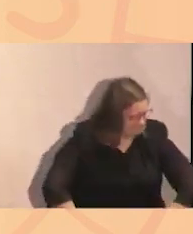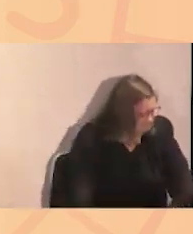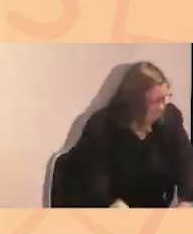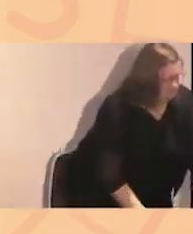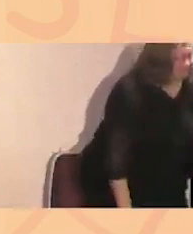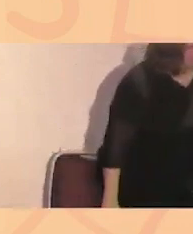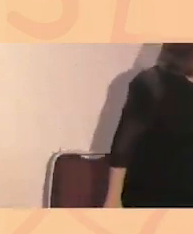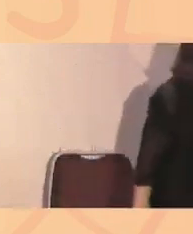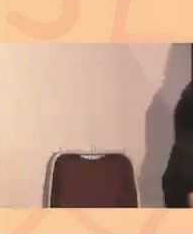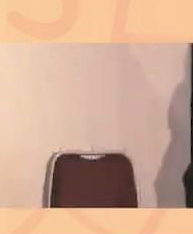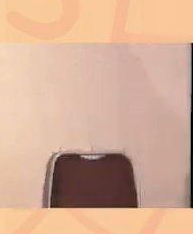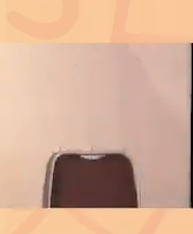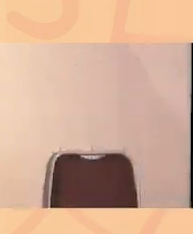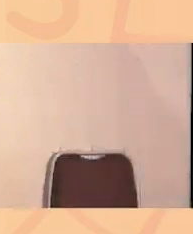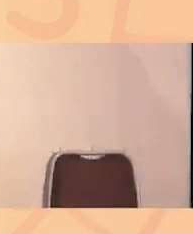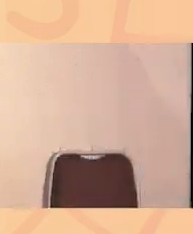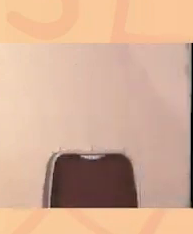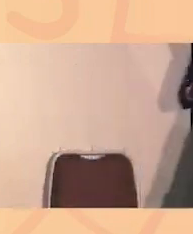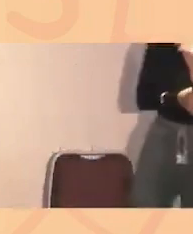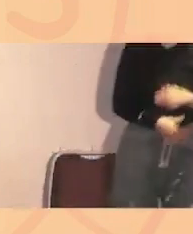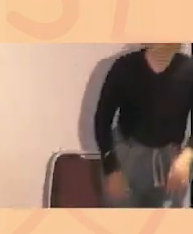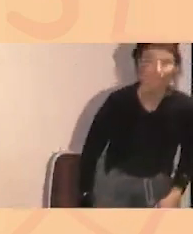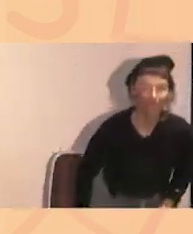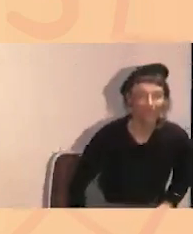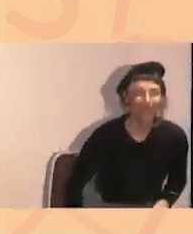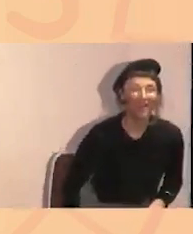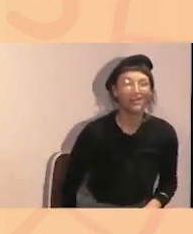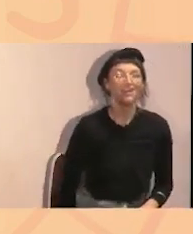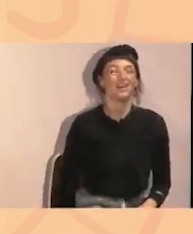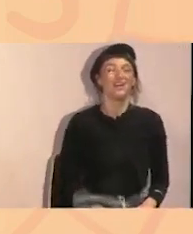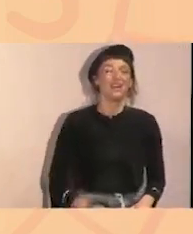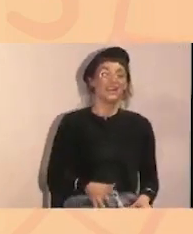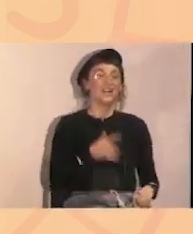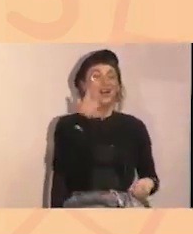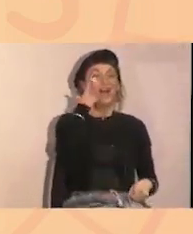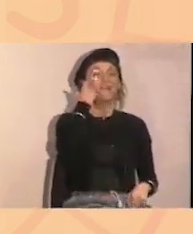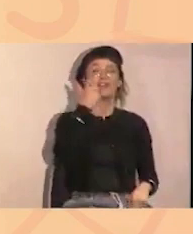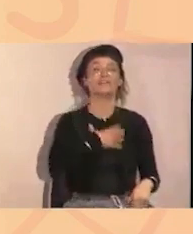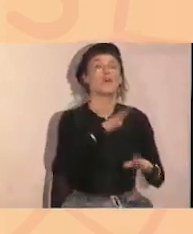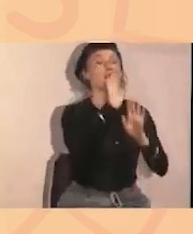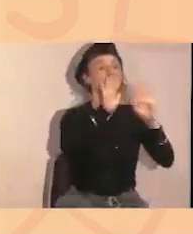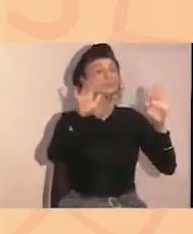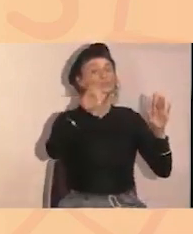transformation for me, curatorially, I realised only then would my exhibitions have influence and bearing on the future.